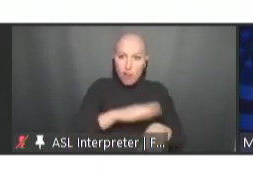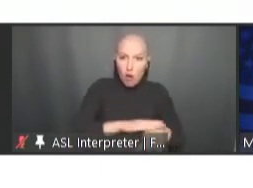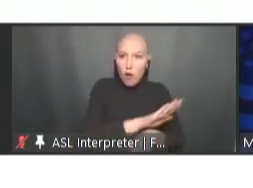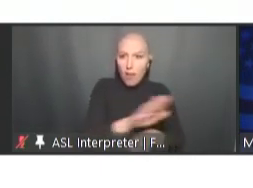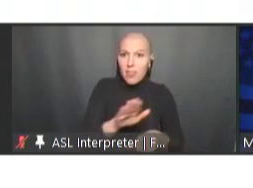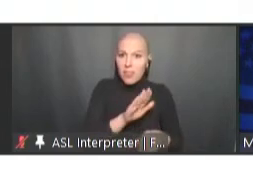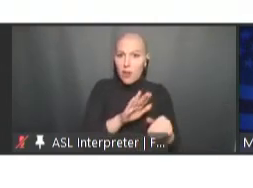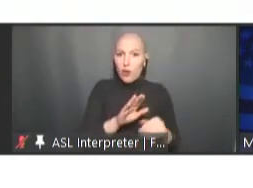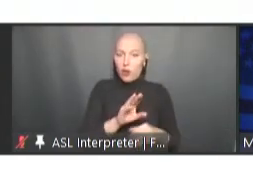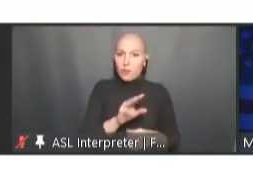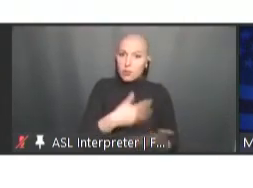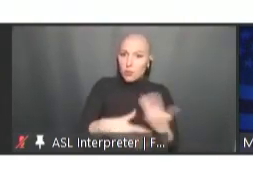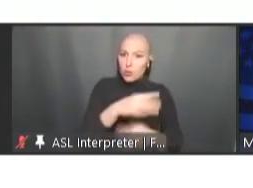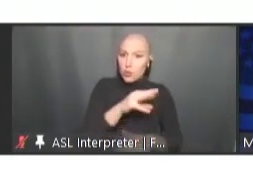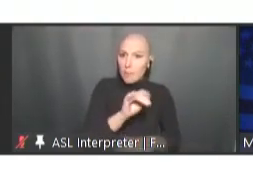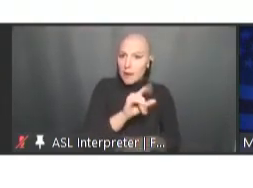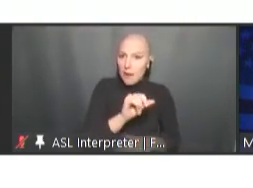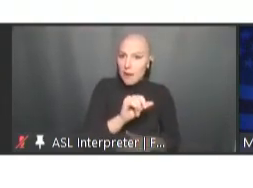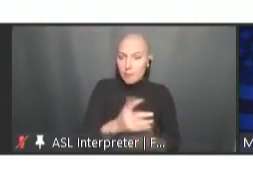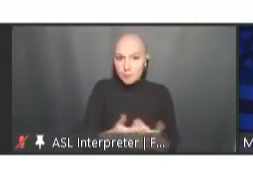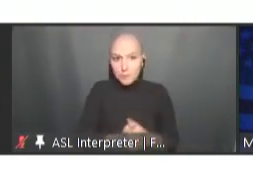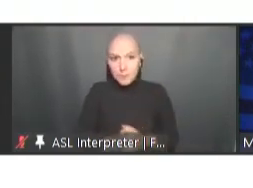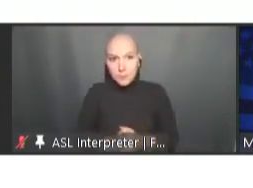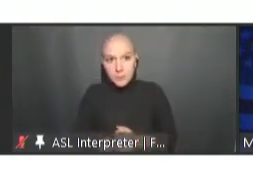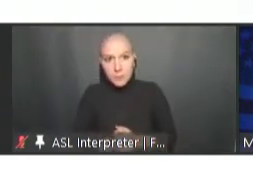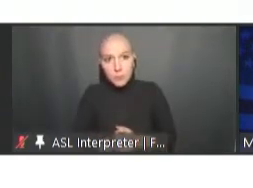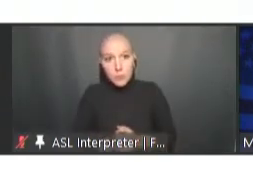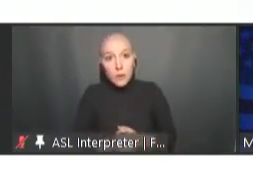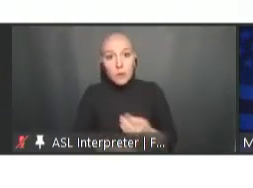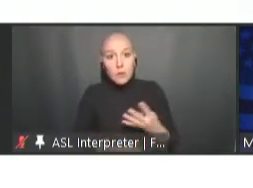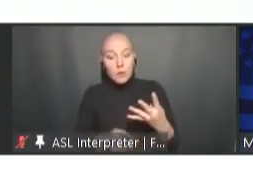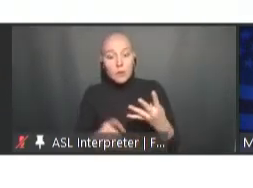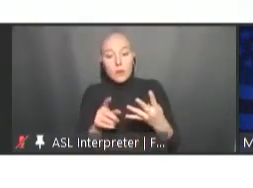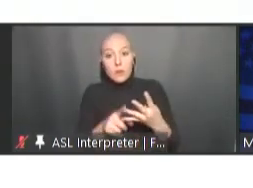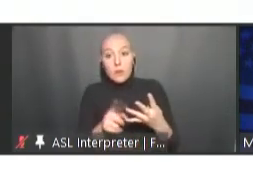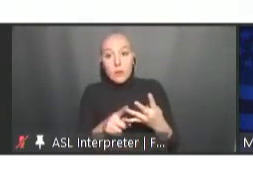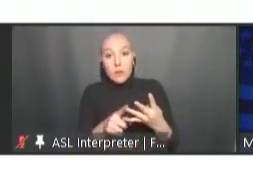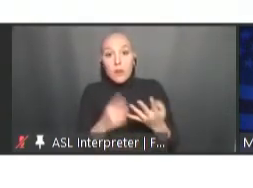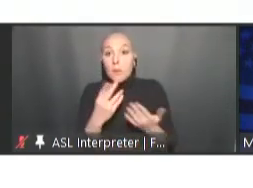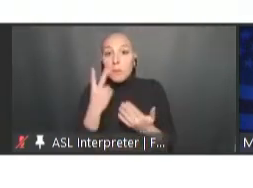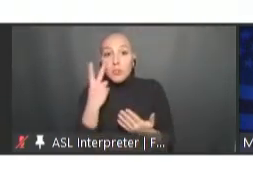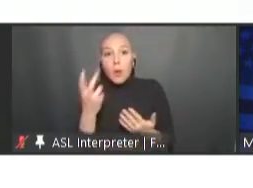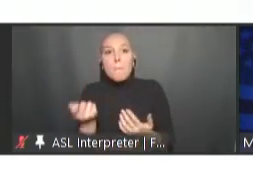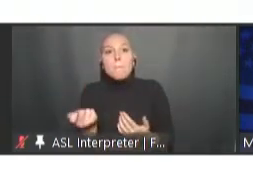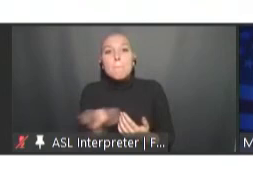In addition, you might have seen many of our multi-channel media messages;